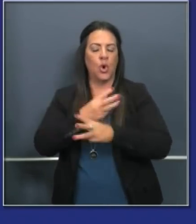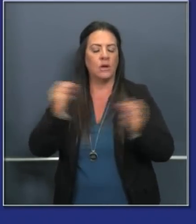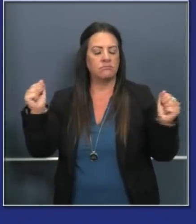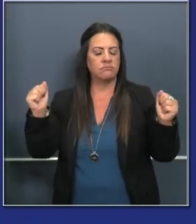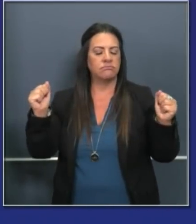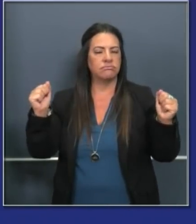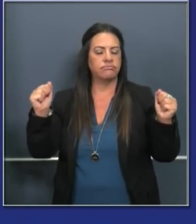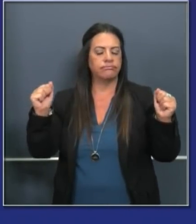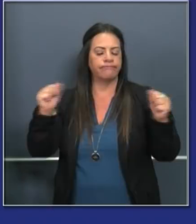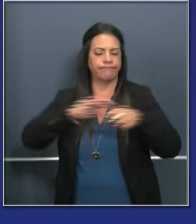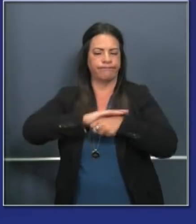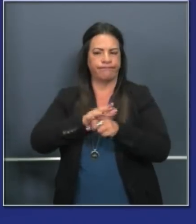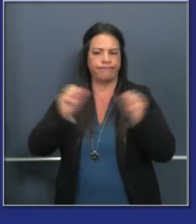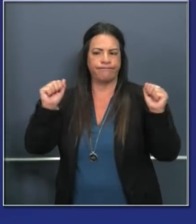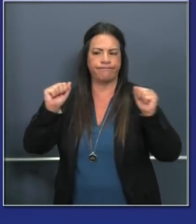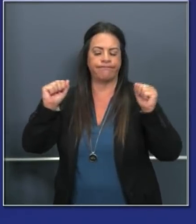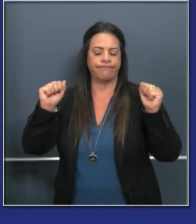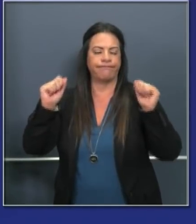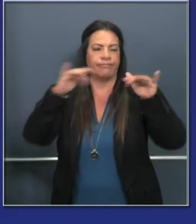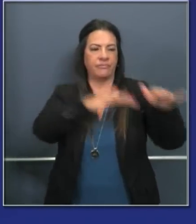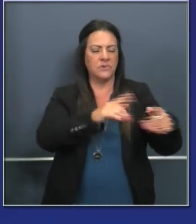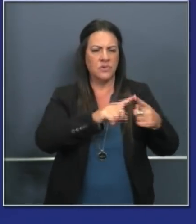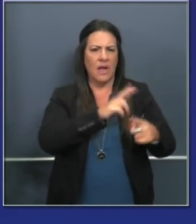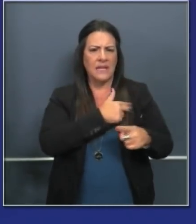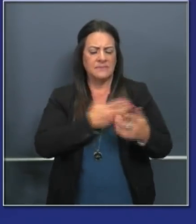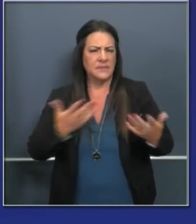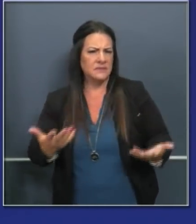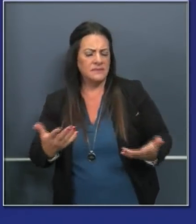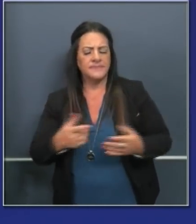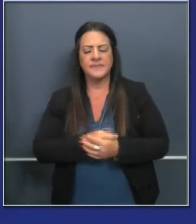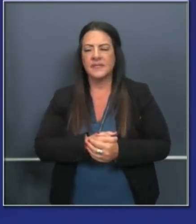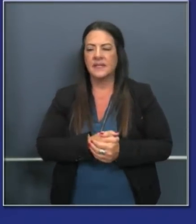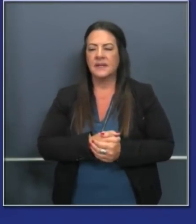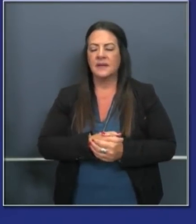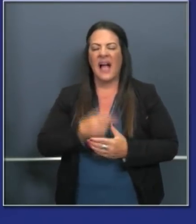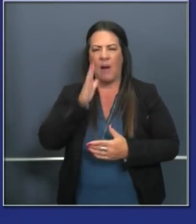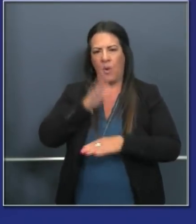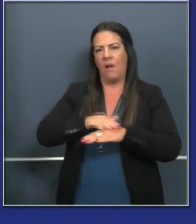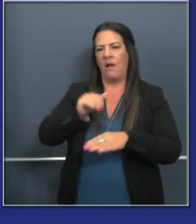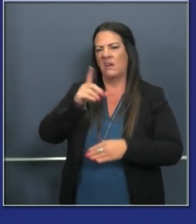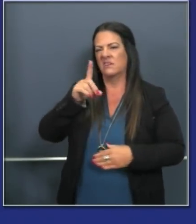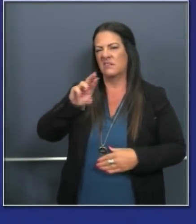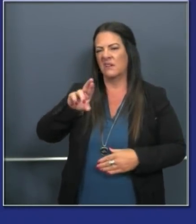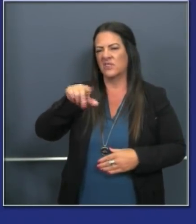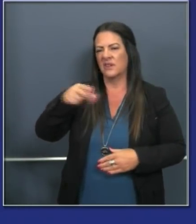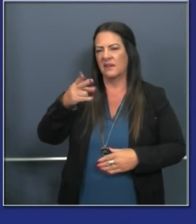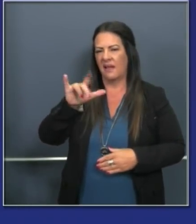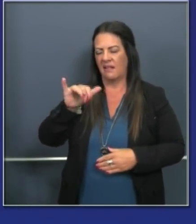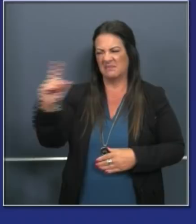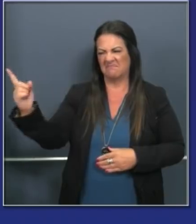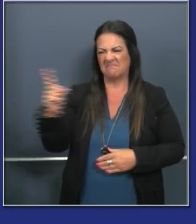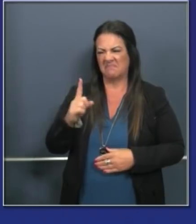COMPREHENSIVE AND THOUGHTFUL WAY. WHAT WE ARE DOING TODAY. IS NOT ONLY TRYING TO EXPLAIN A LITTLE BIT MORE ABOUT THE